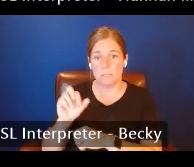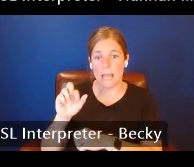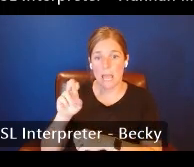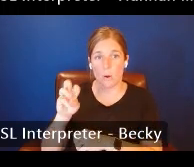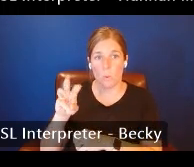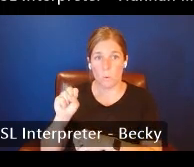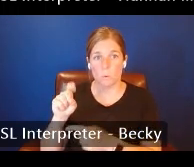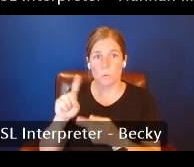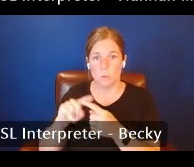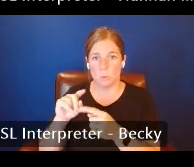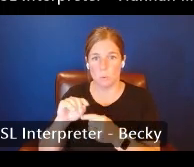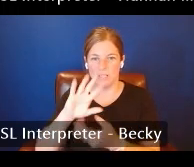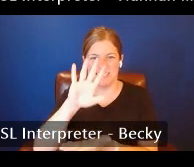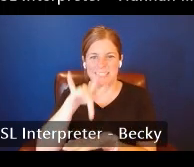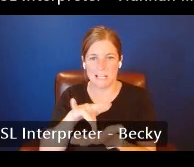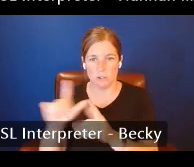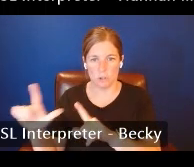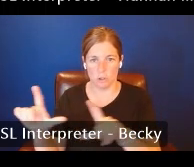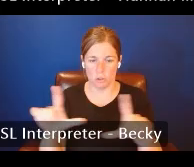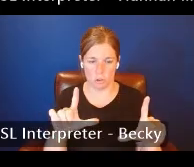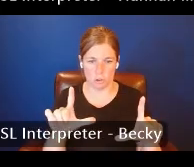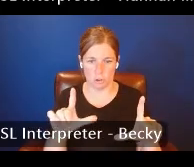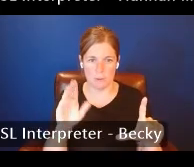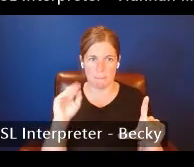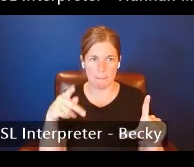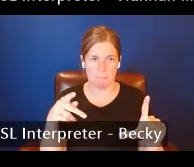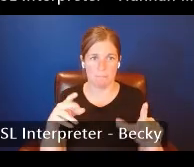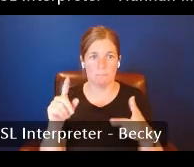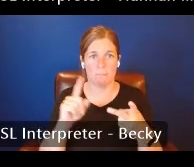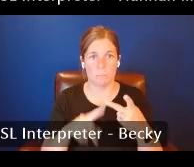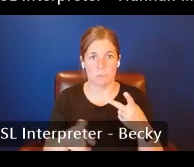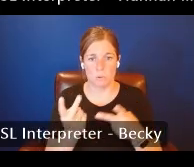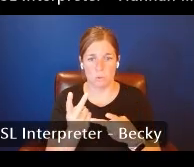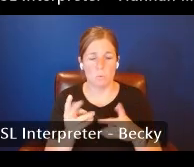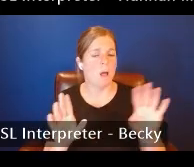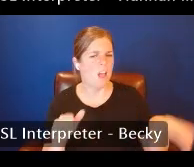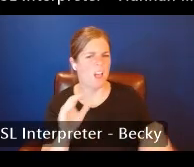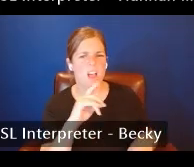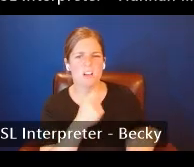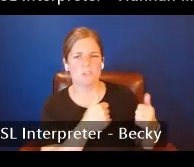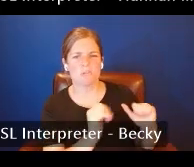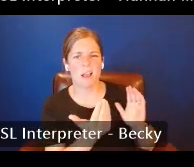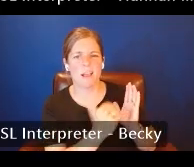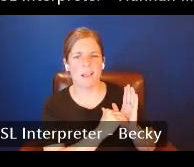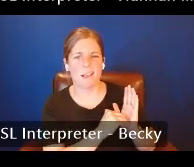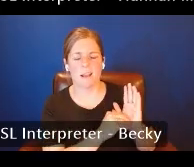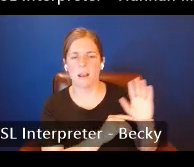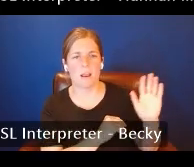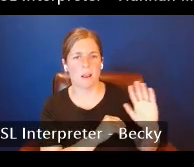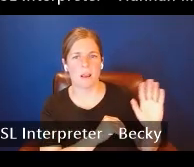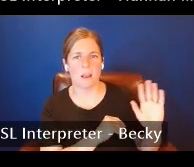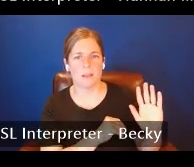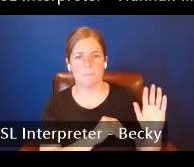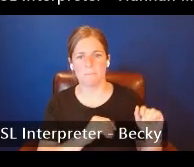Two, press the I key to view attract cumulative impacts. OK, let me try again. Three, press the plus key to zoom in.